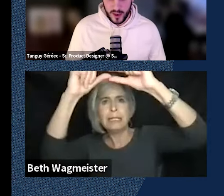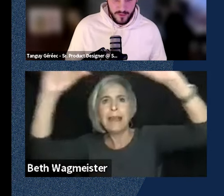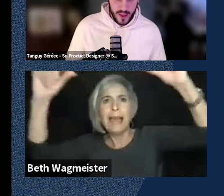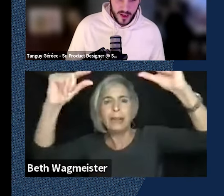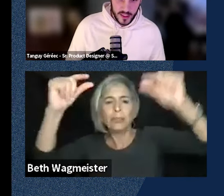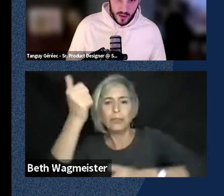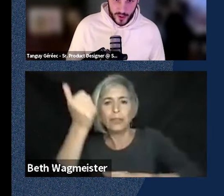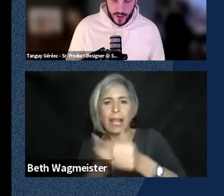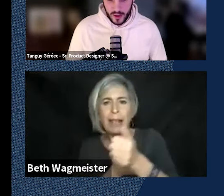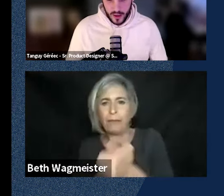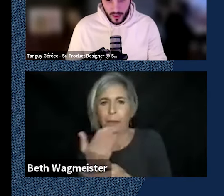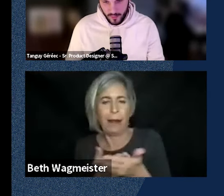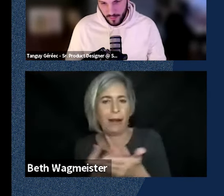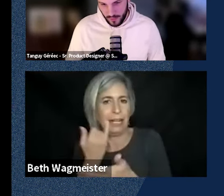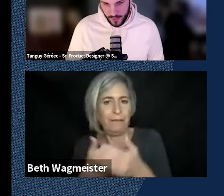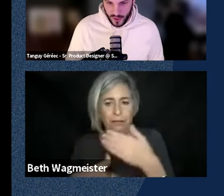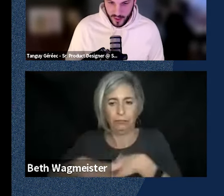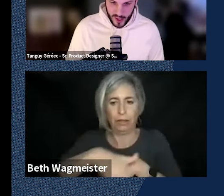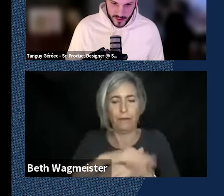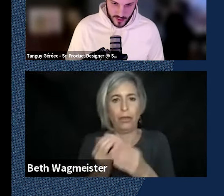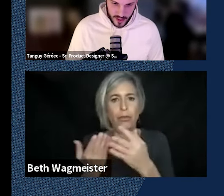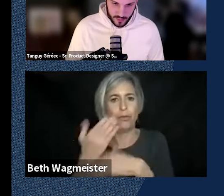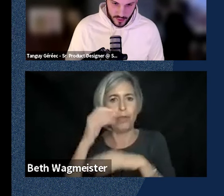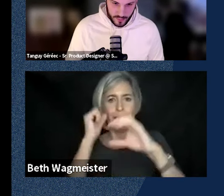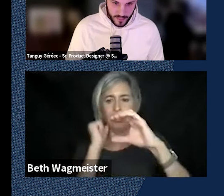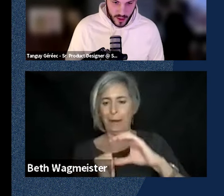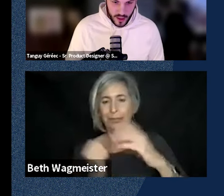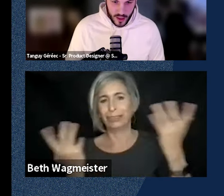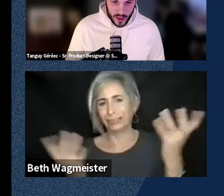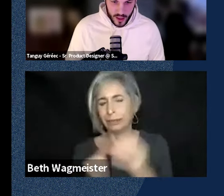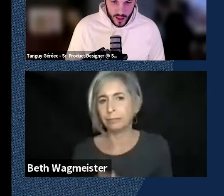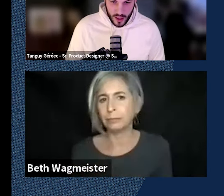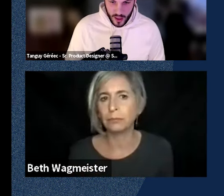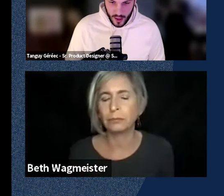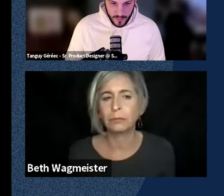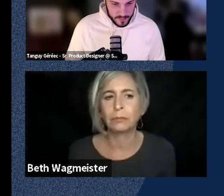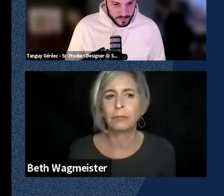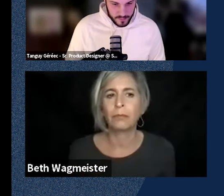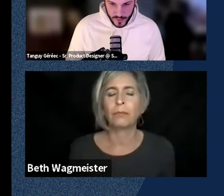if that is covered through landmarks for example.